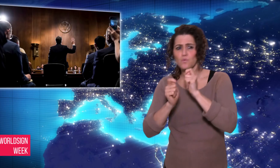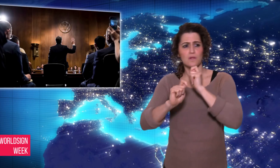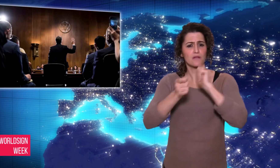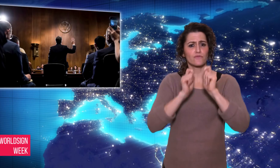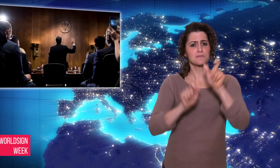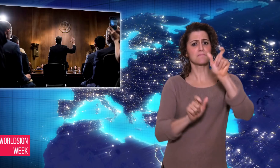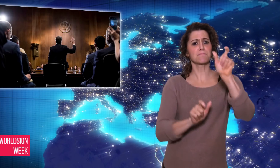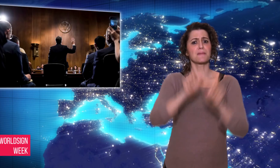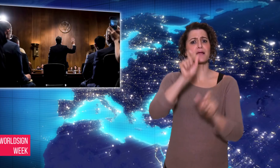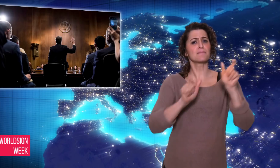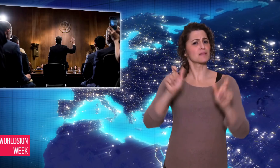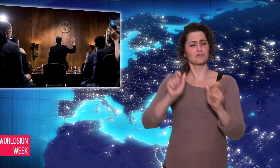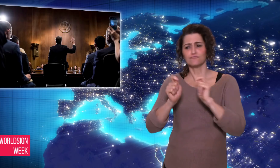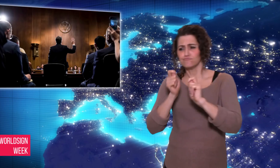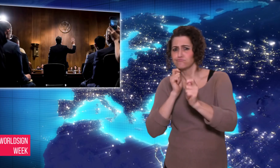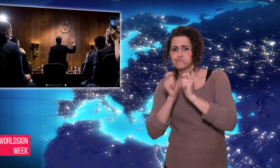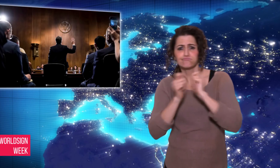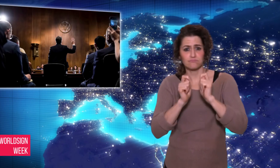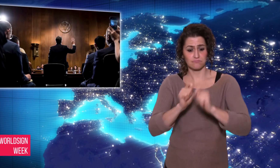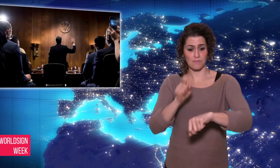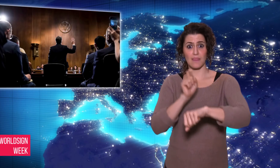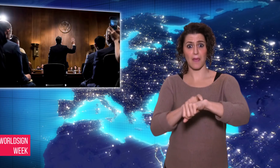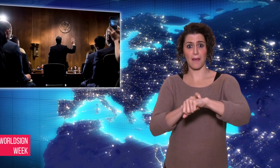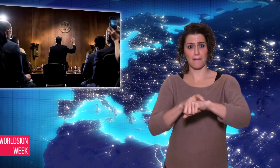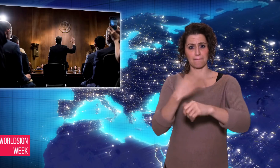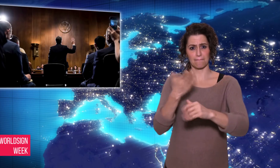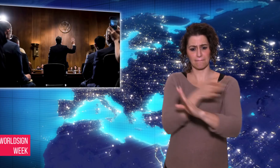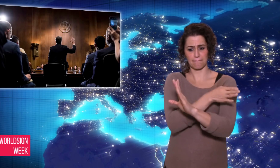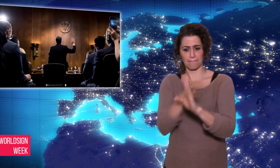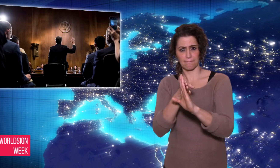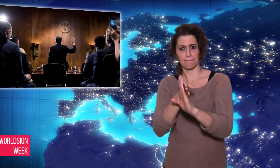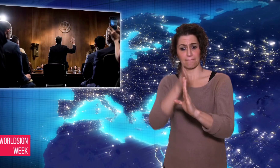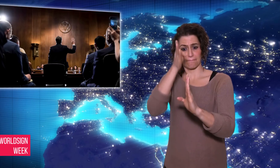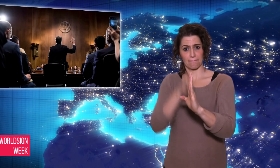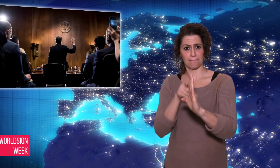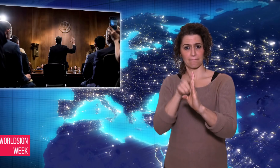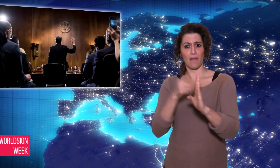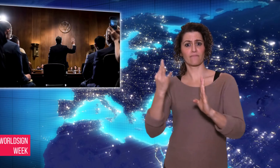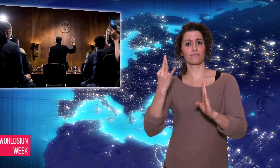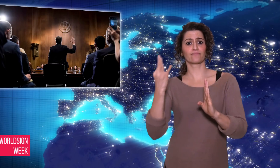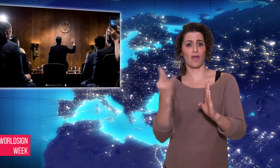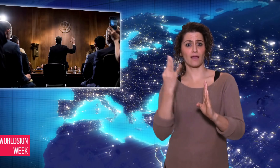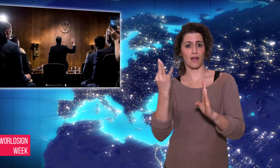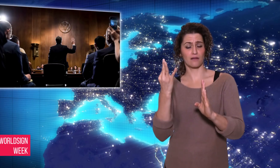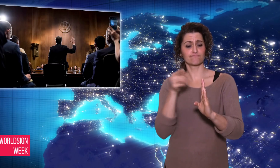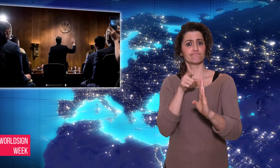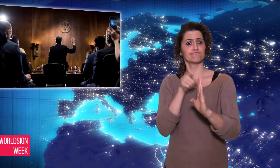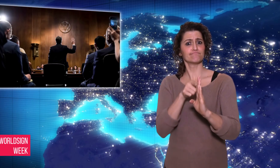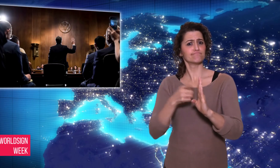Friday” when the Committee makes